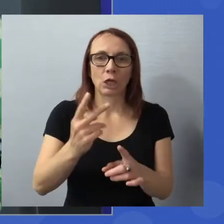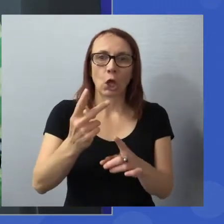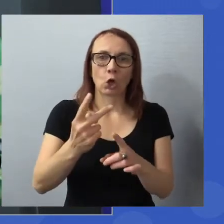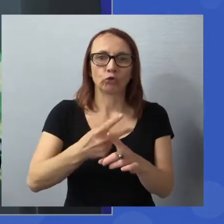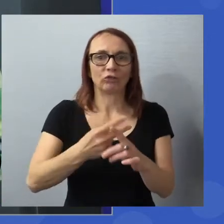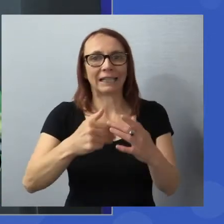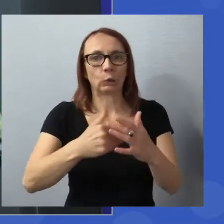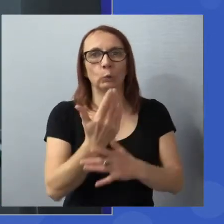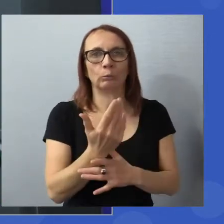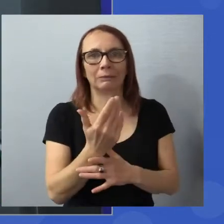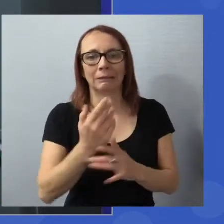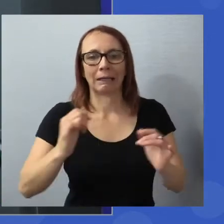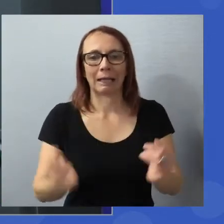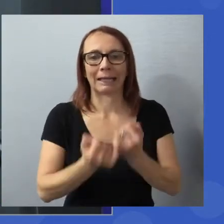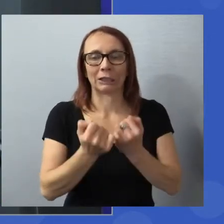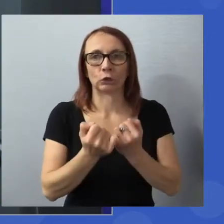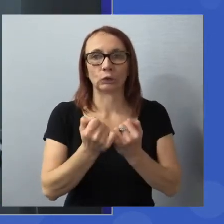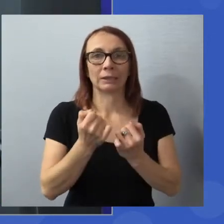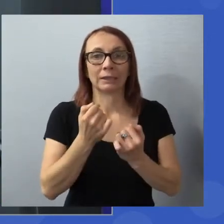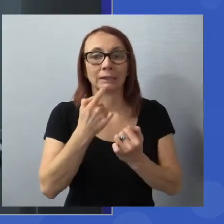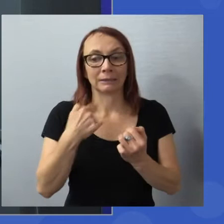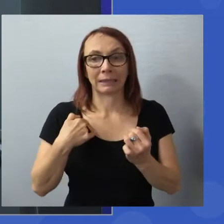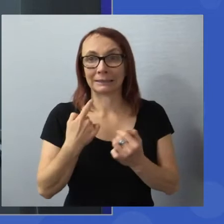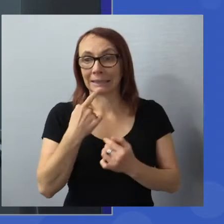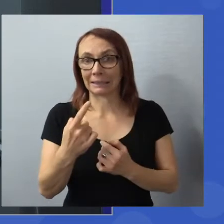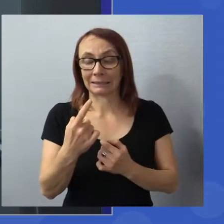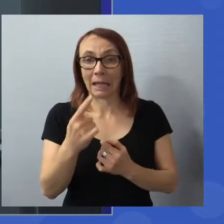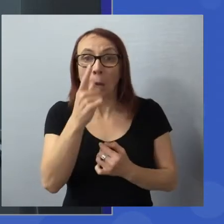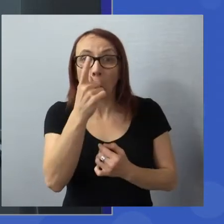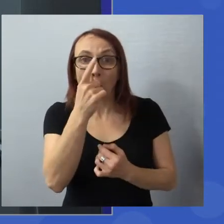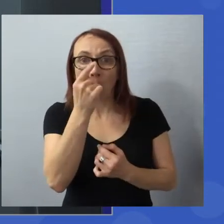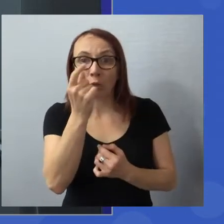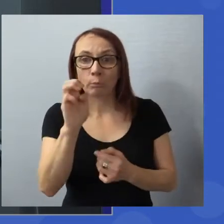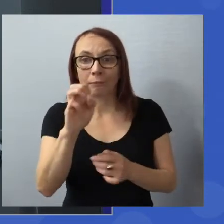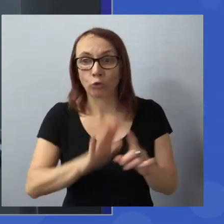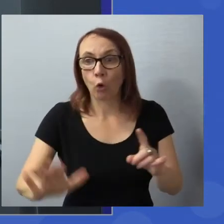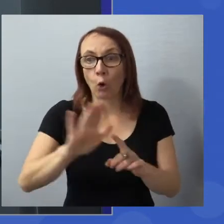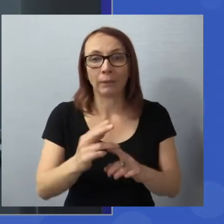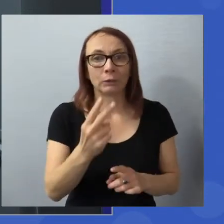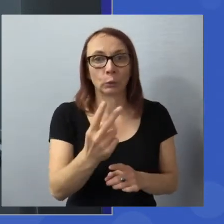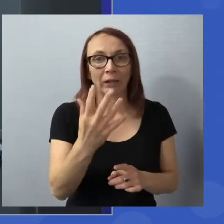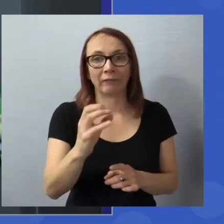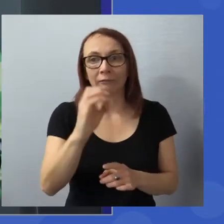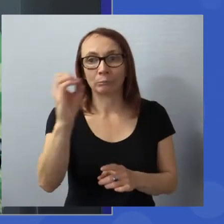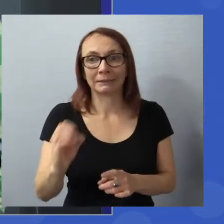yesterday is estimated to be twenty five percent of Europe's potential which is absolutely amazing so Scotland has the opportunity to